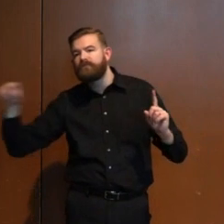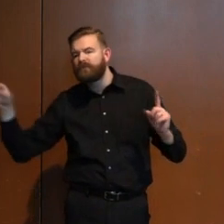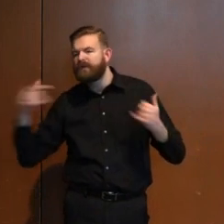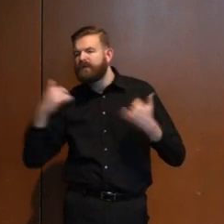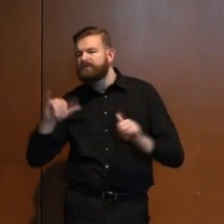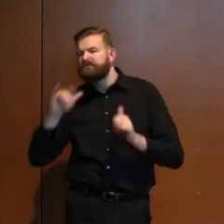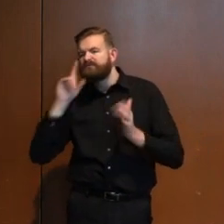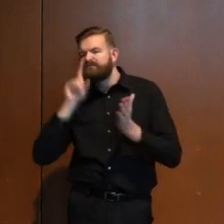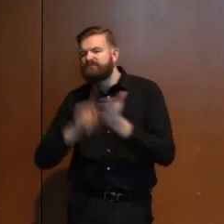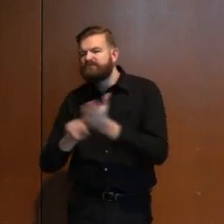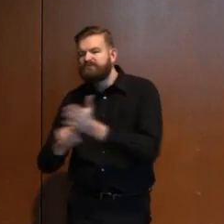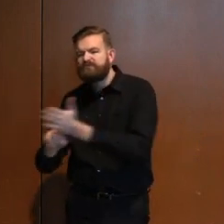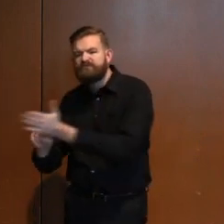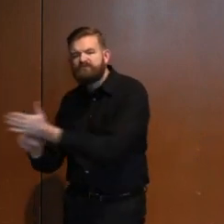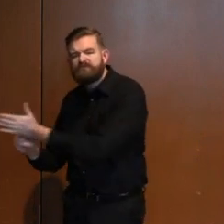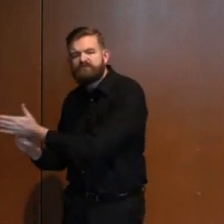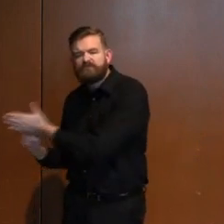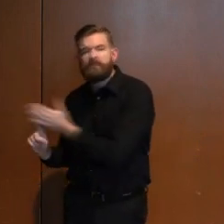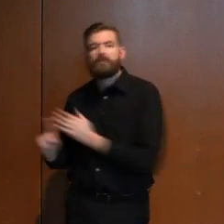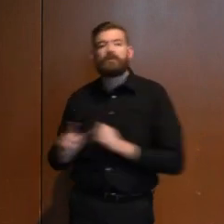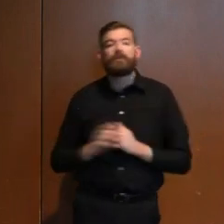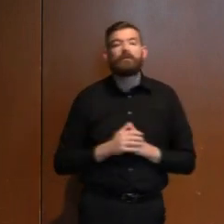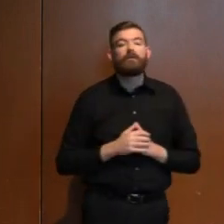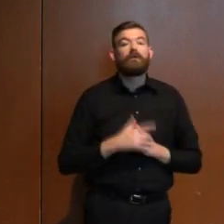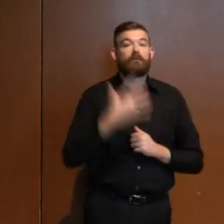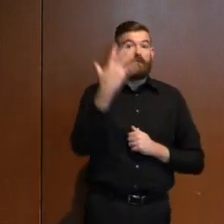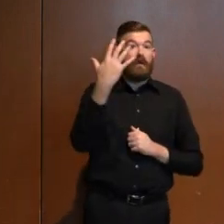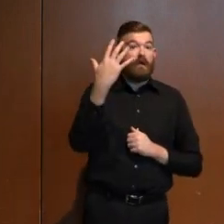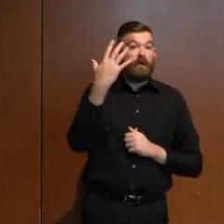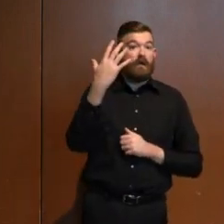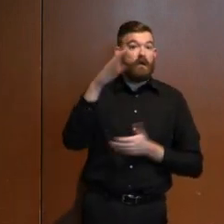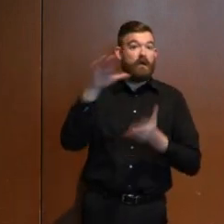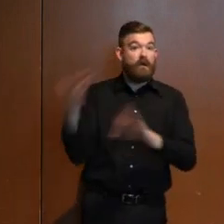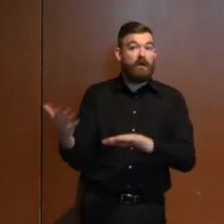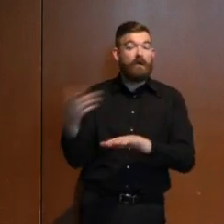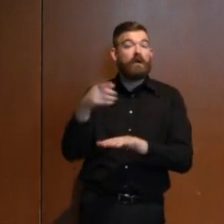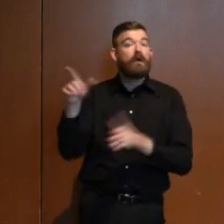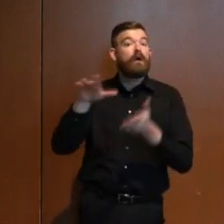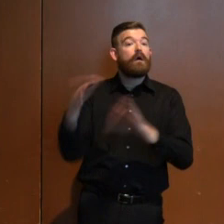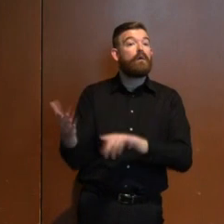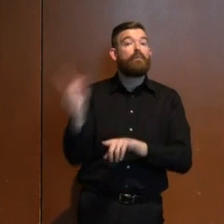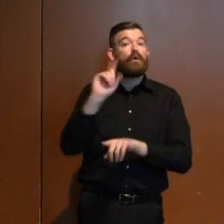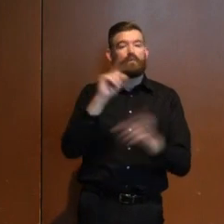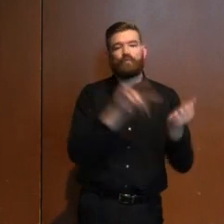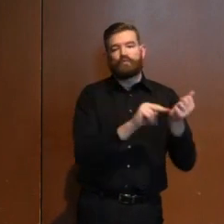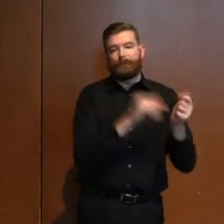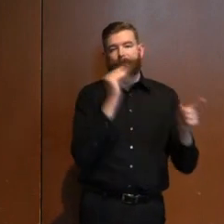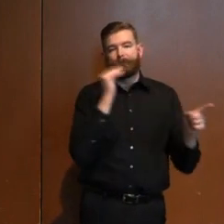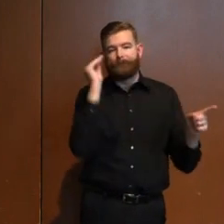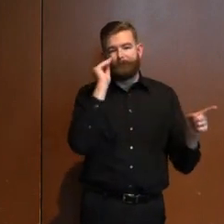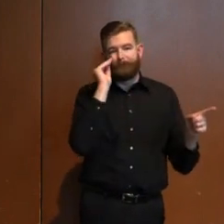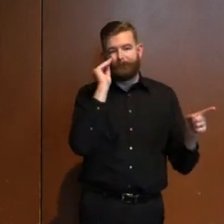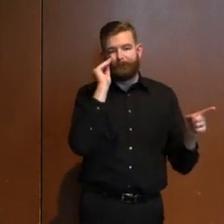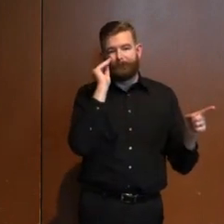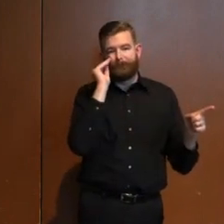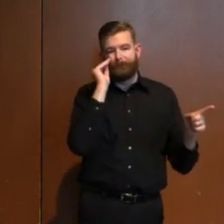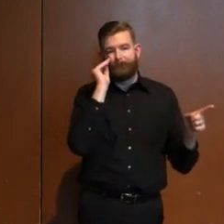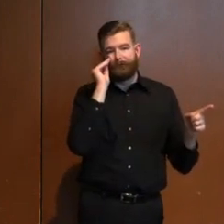50% OF THE CASES REPORT UNDERLYING CONDITIONS. ANOTHER NINE ARE UNDER INVESTIGATION. FIVE OF THE CASES WERE ASSOCIATED WITH LONG TERM CARE